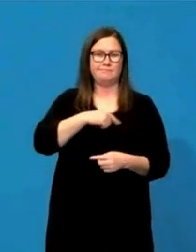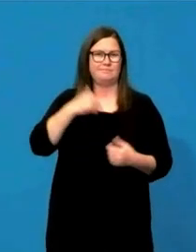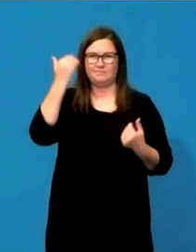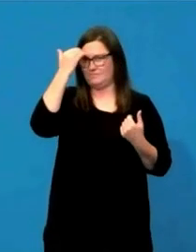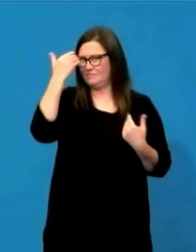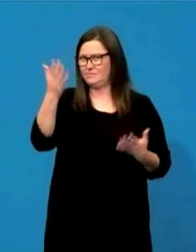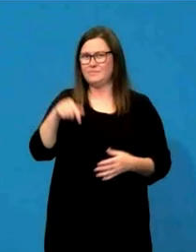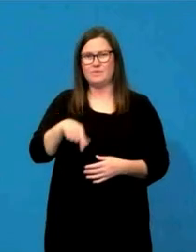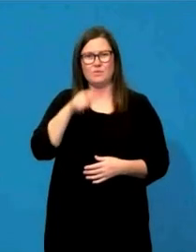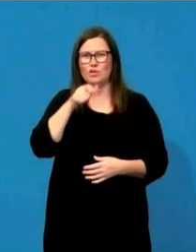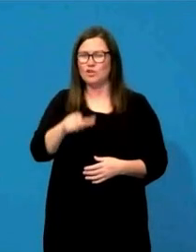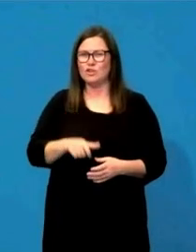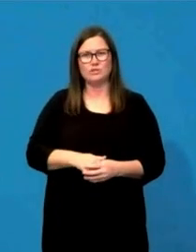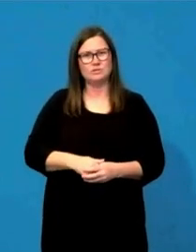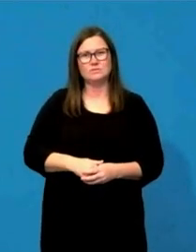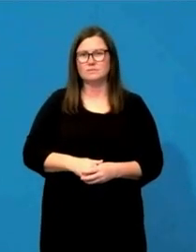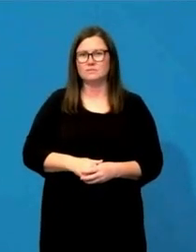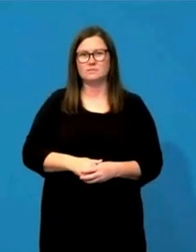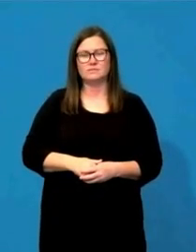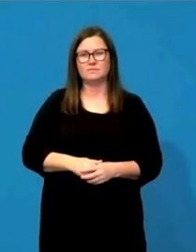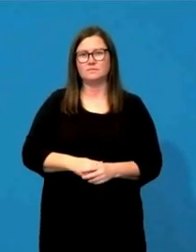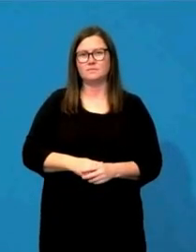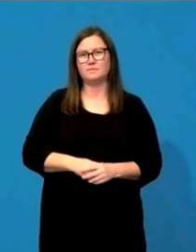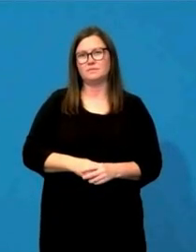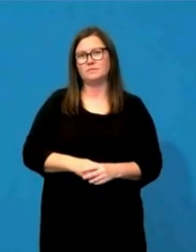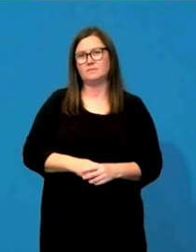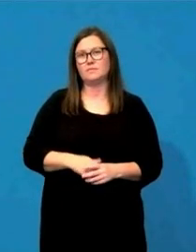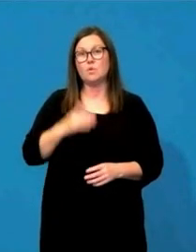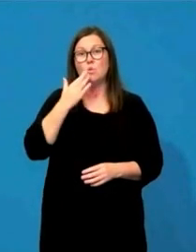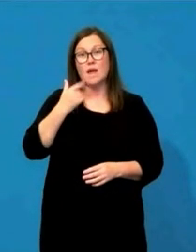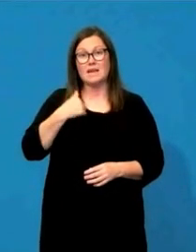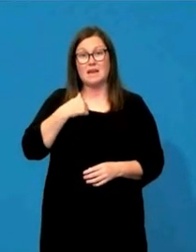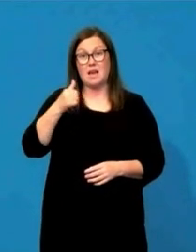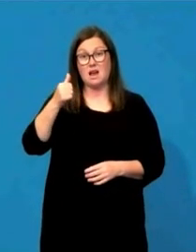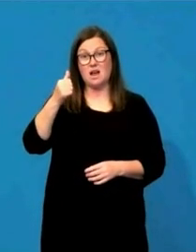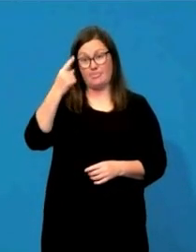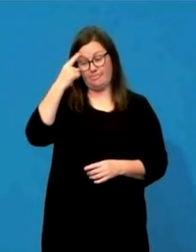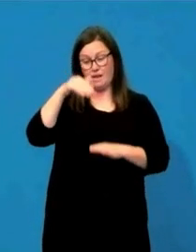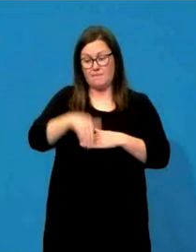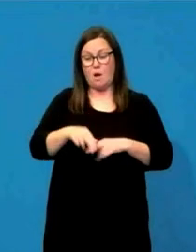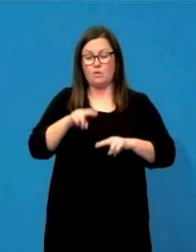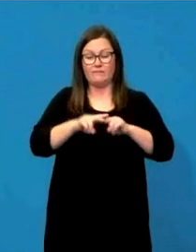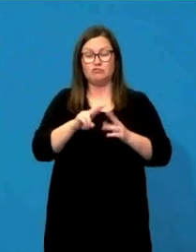But whether we think about the five language groups here in the Fitzroy Valley, not always